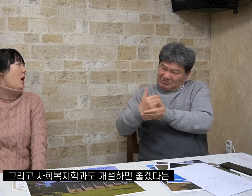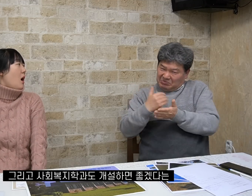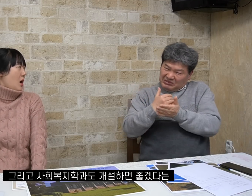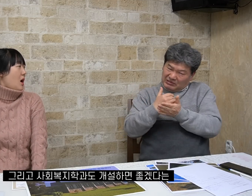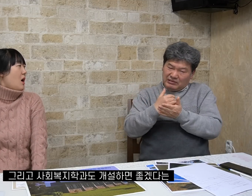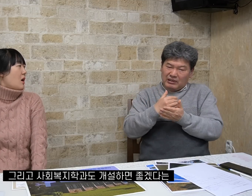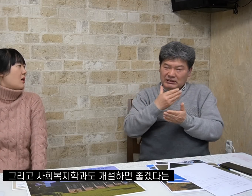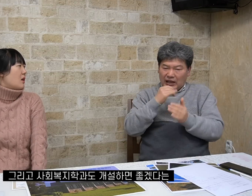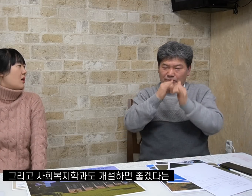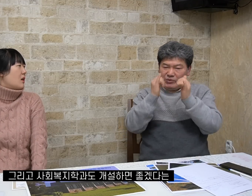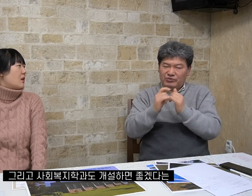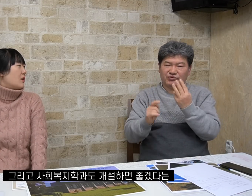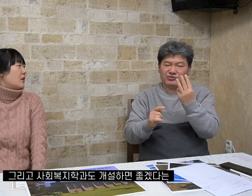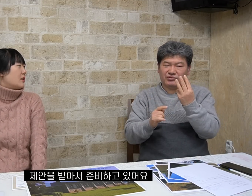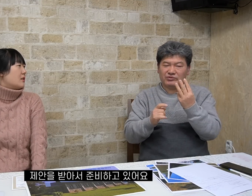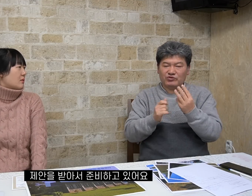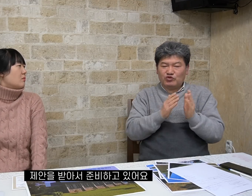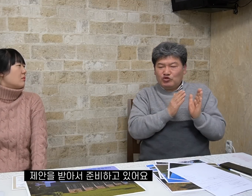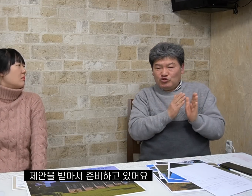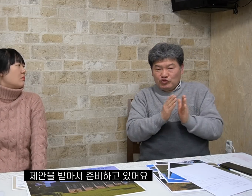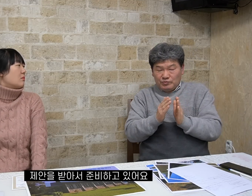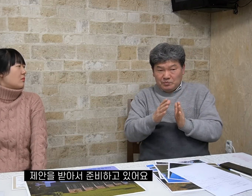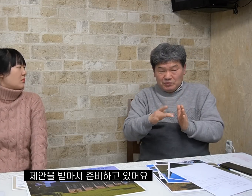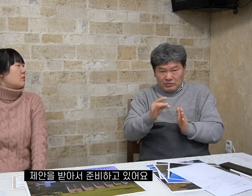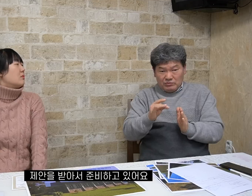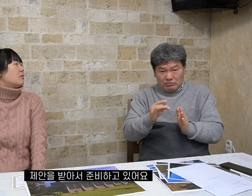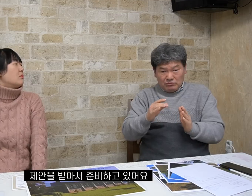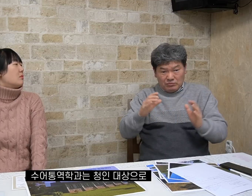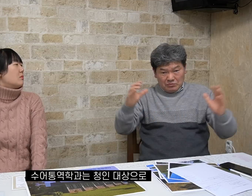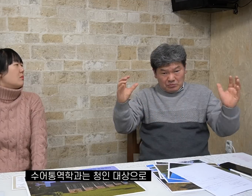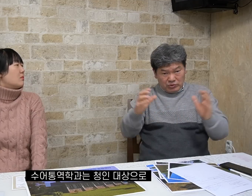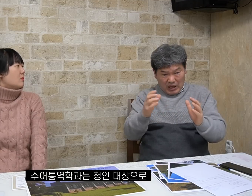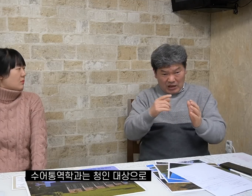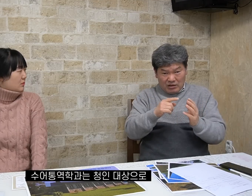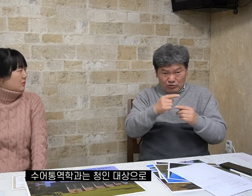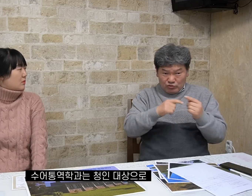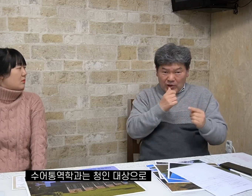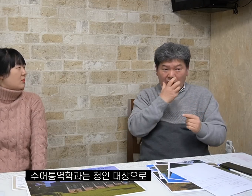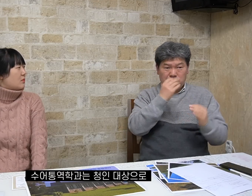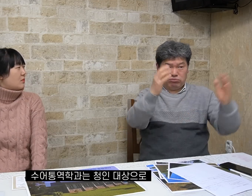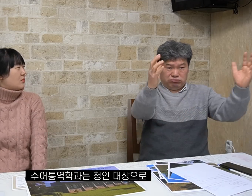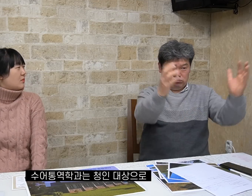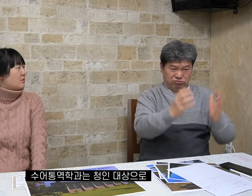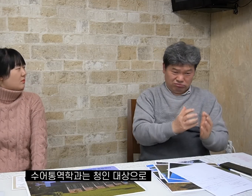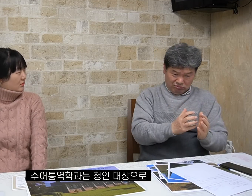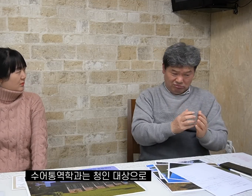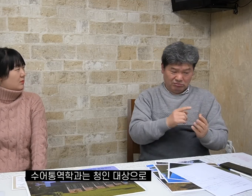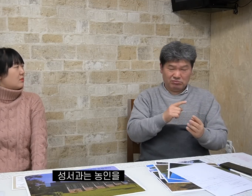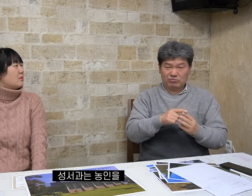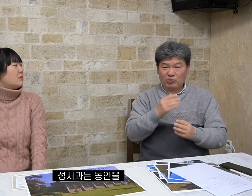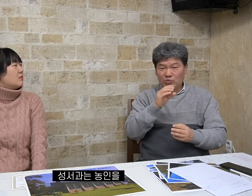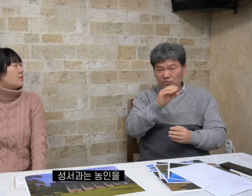Also, I received a proposal to open a Department of Social Welfare and is preparing for it. Sign Language Interpretation Department will be recruiting for hearing,